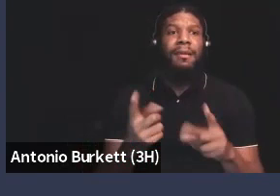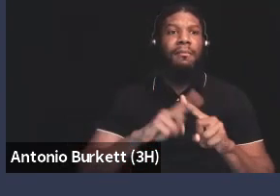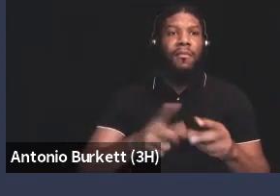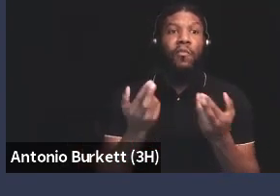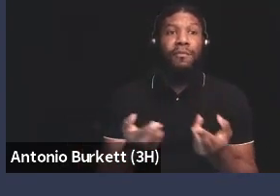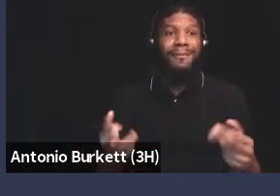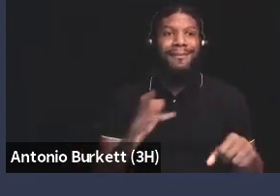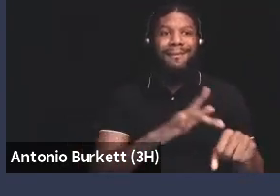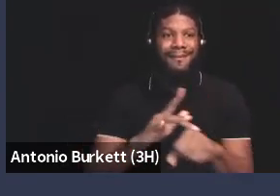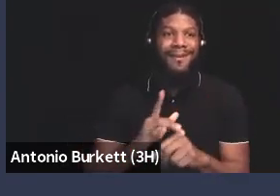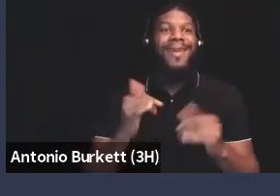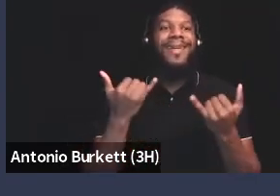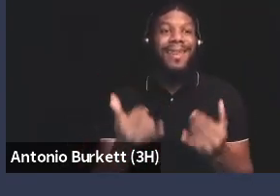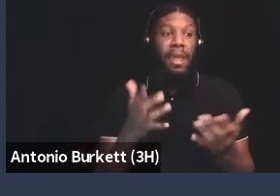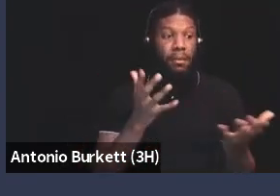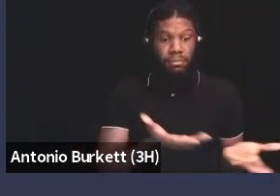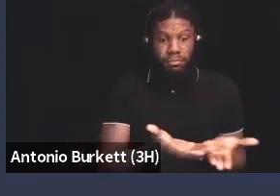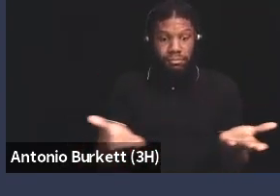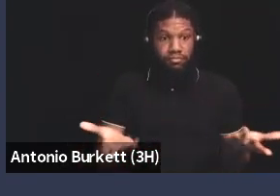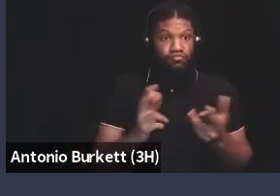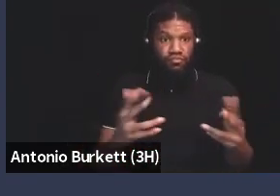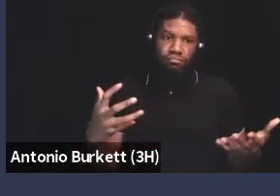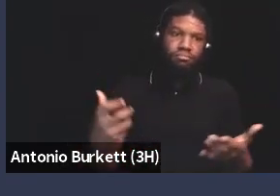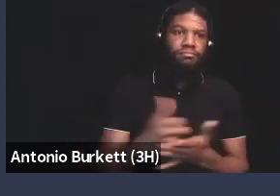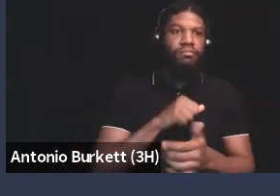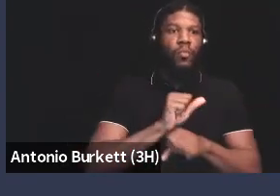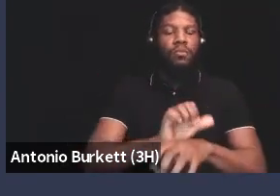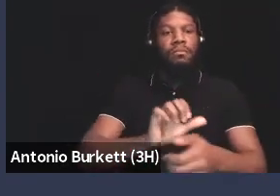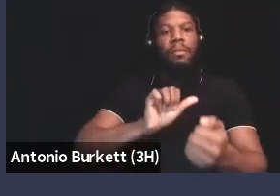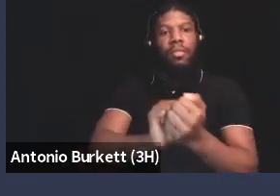Now let's work together. So it's kind of also inviting the students in for that, and one of